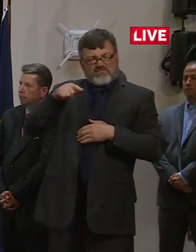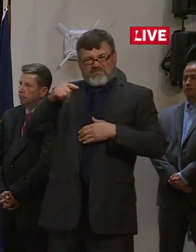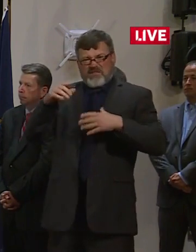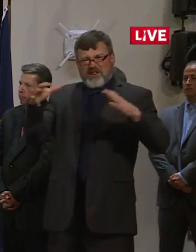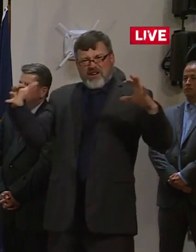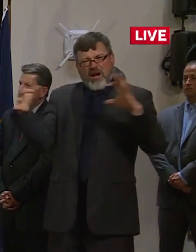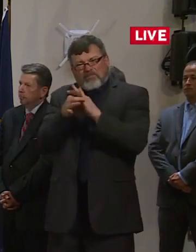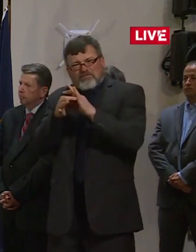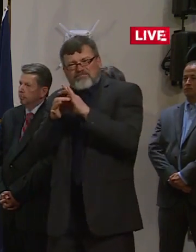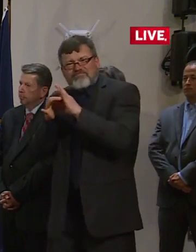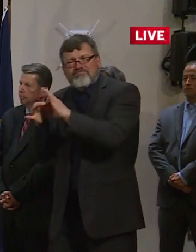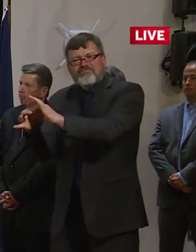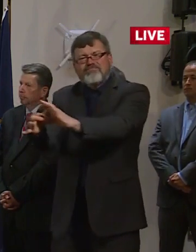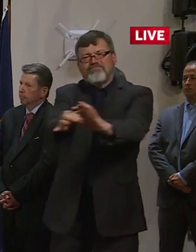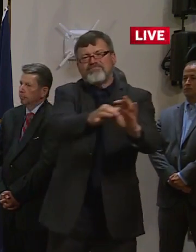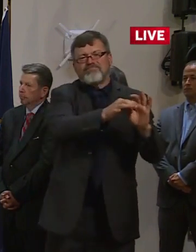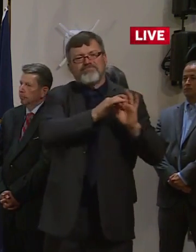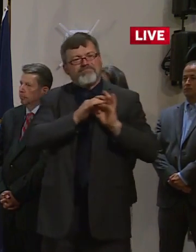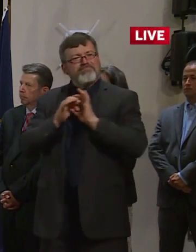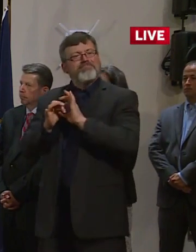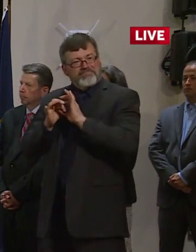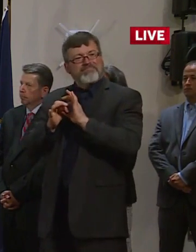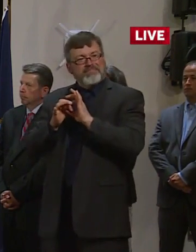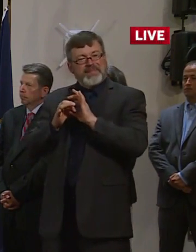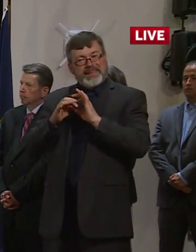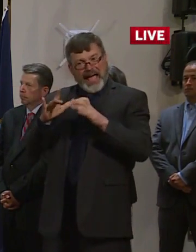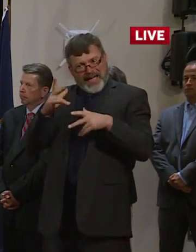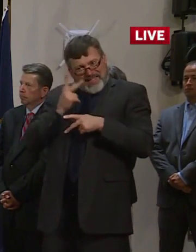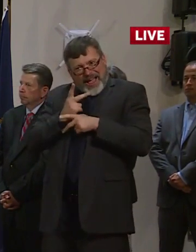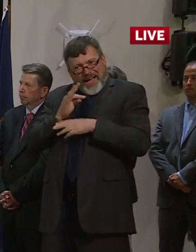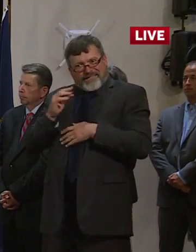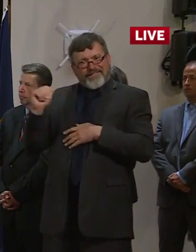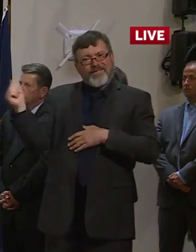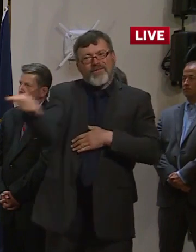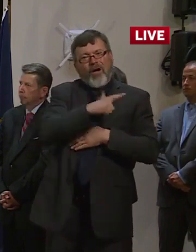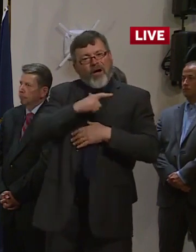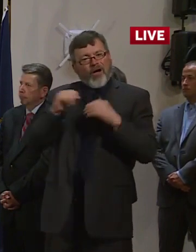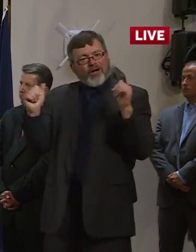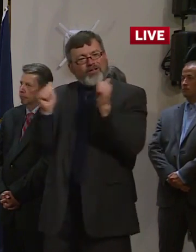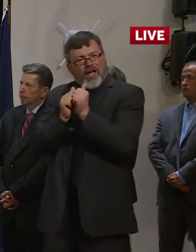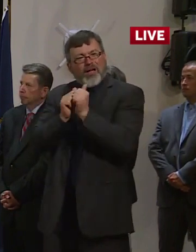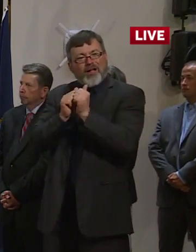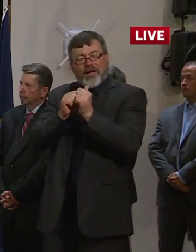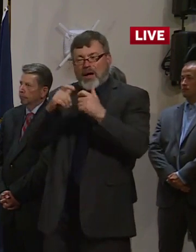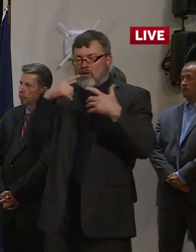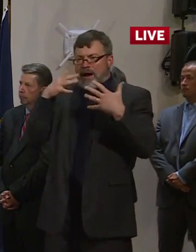WE HAVE BEEN UNITED IN OUR COMMITMENT, OUR SENSE OF DUTY,